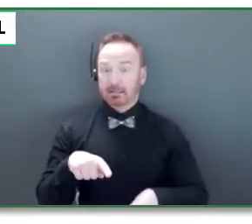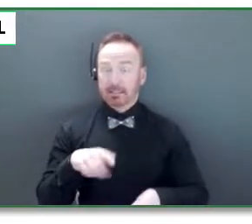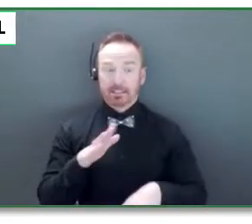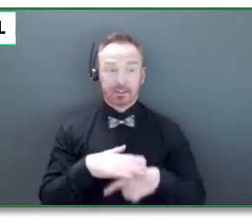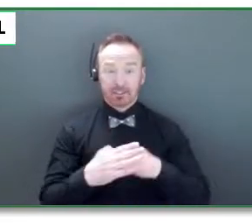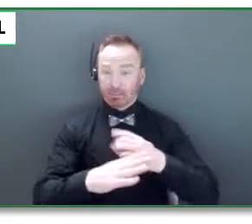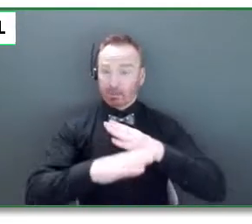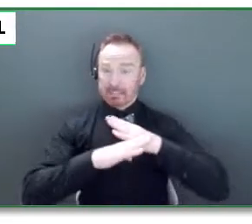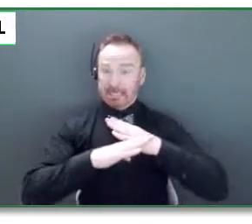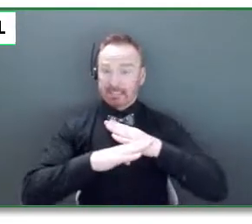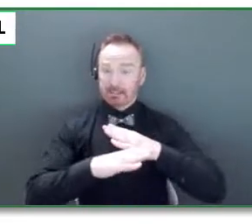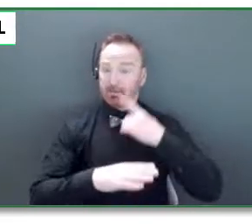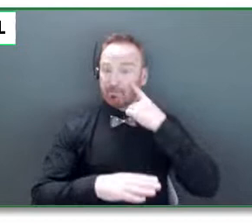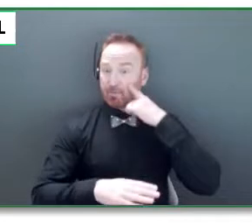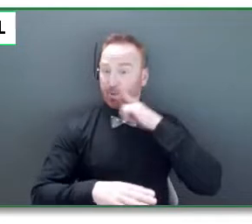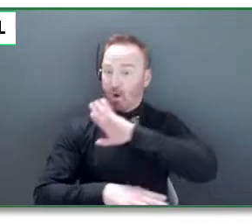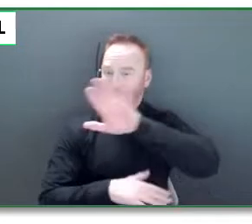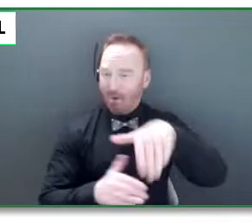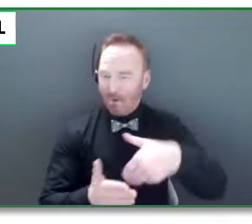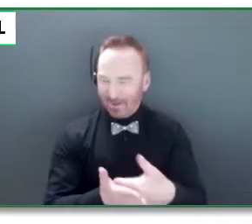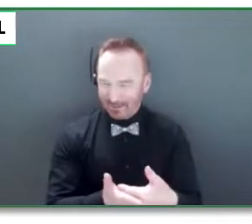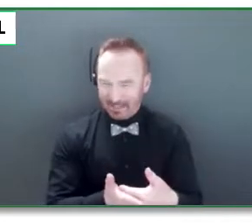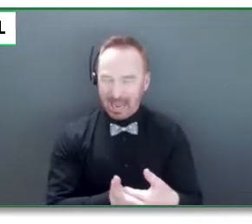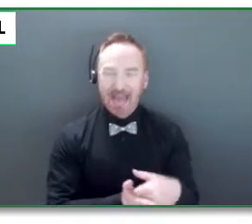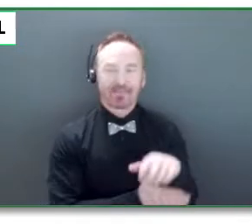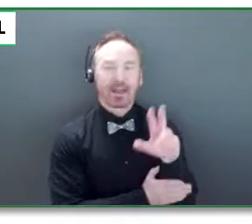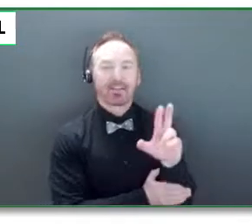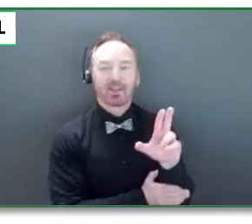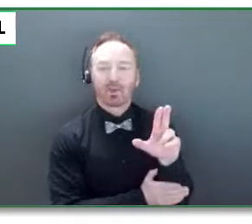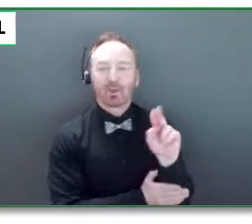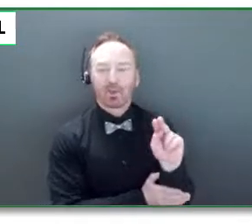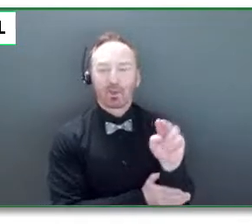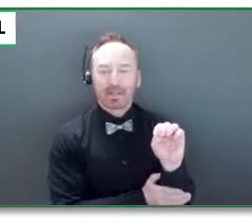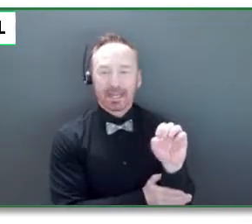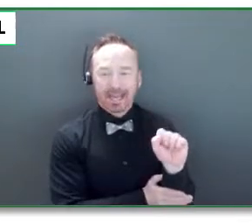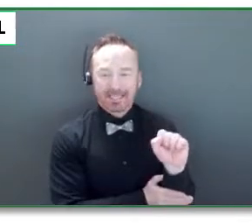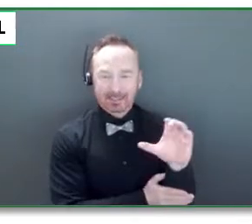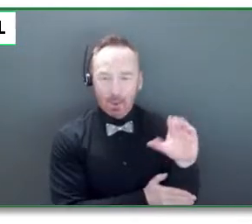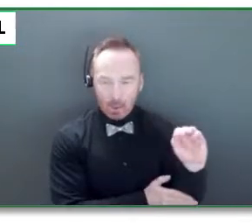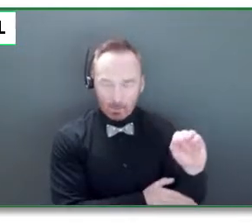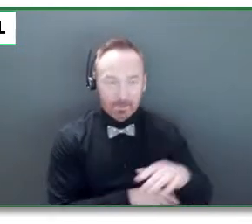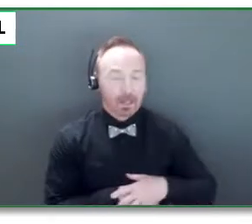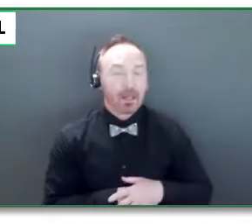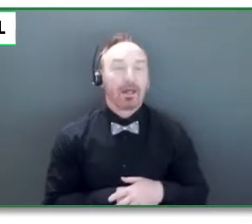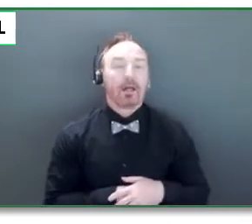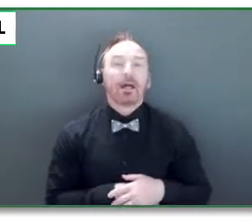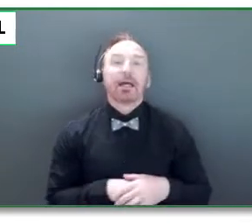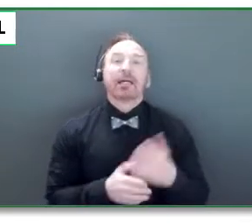and lastly the some um some of the infrastructure cannot be